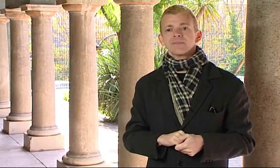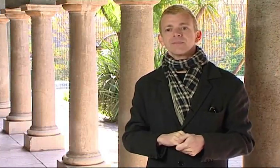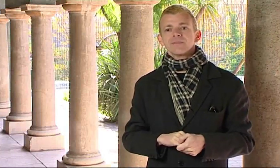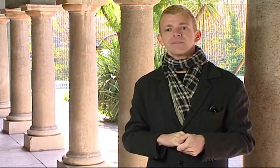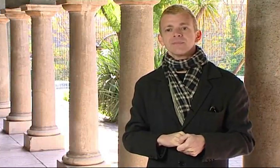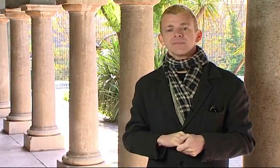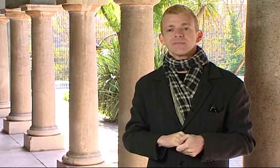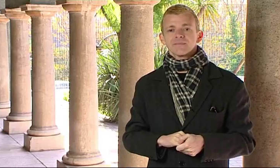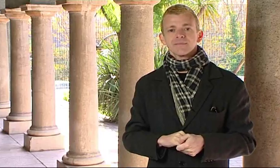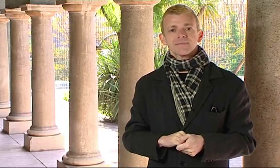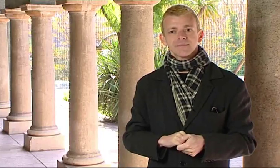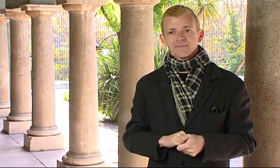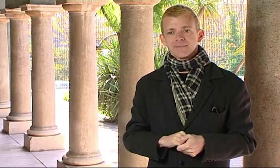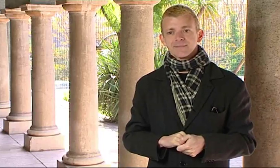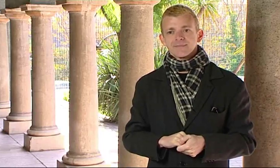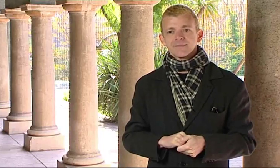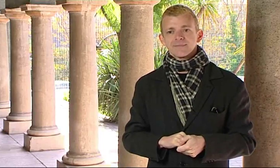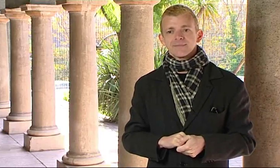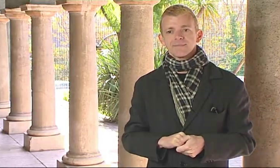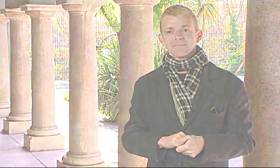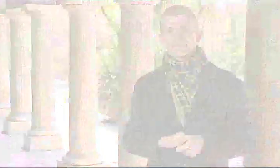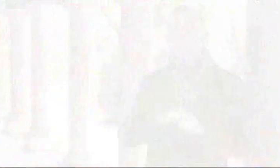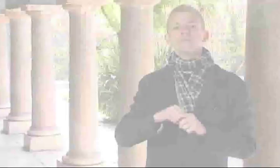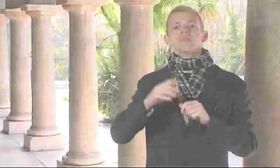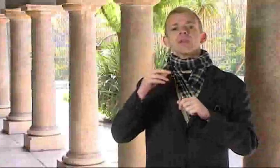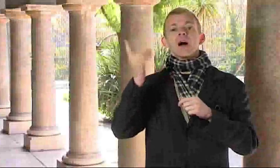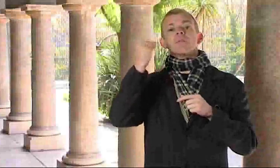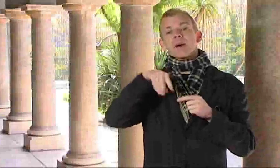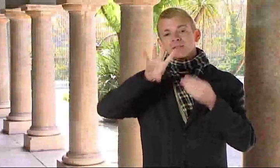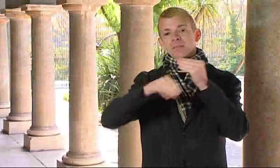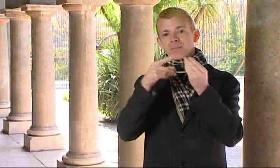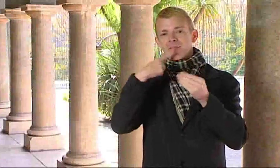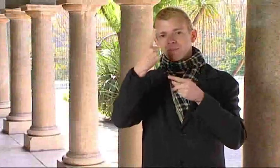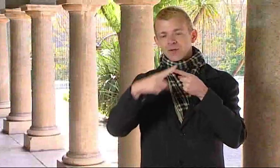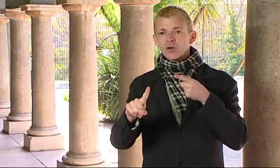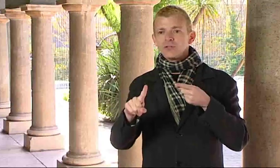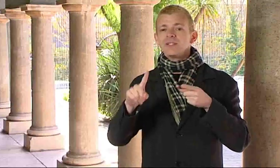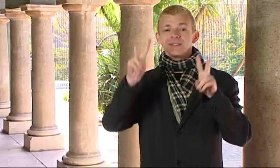and, of course, it would be much more accessible to us all.